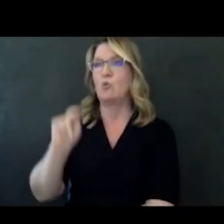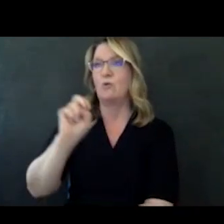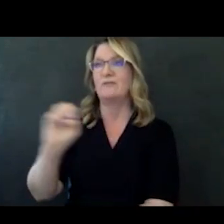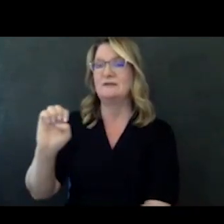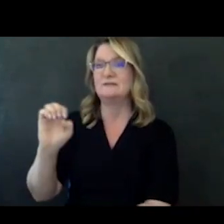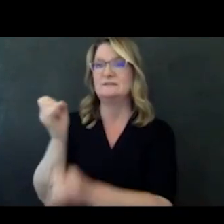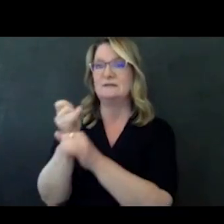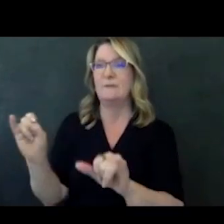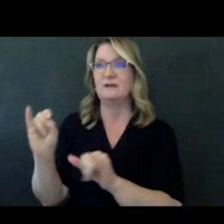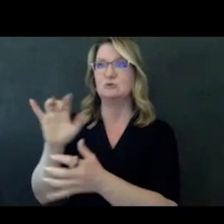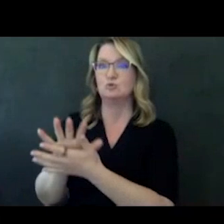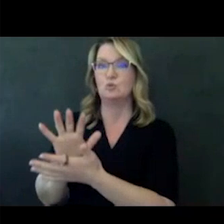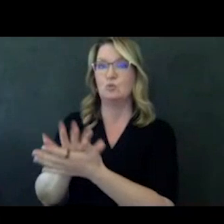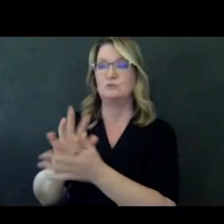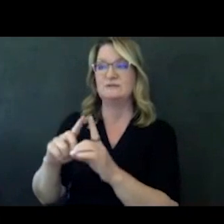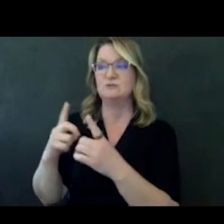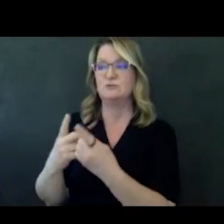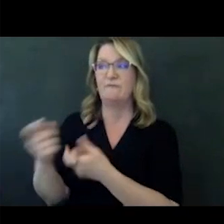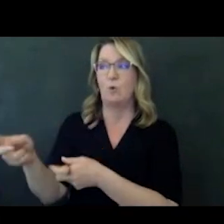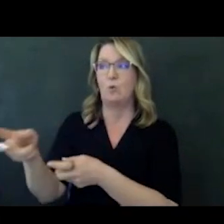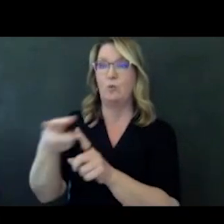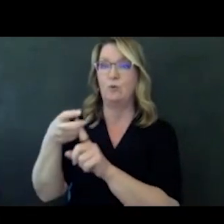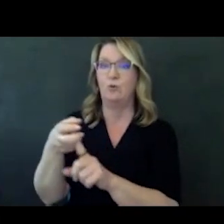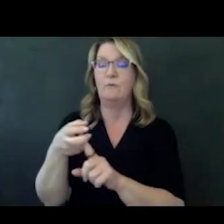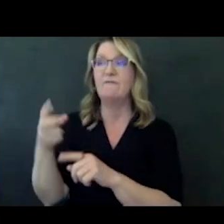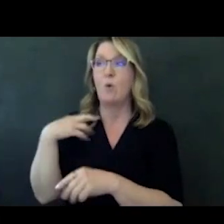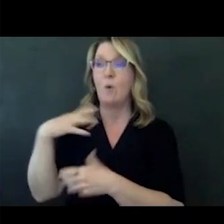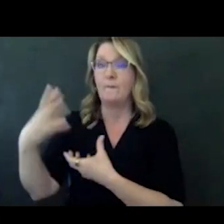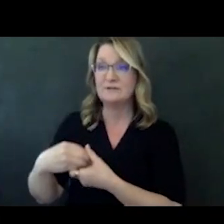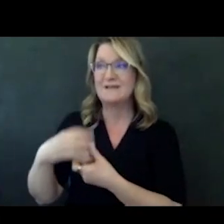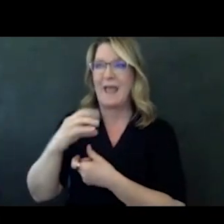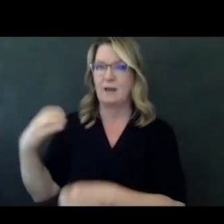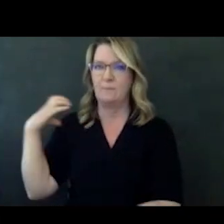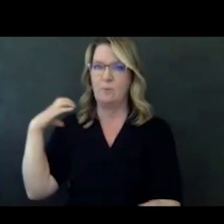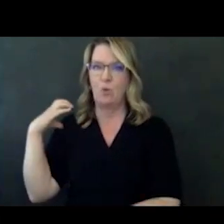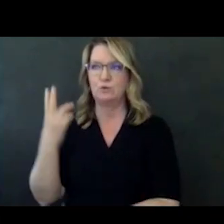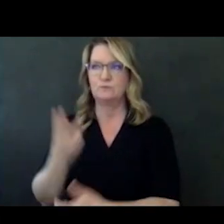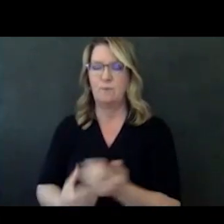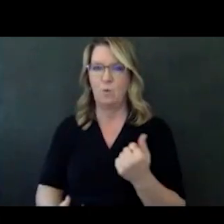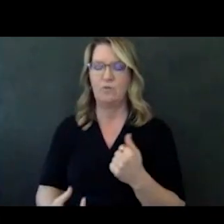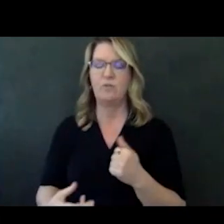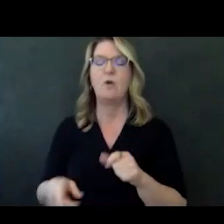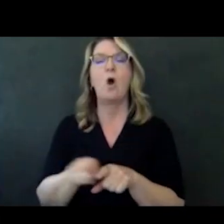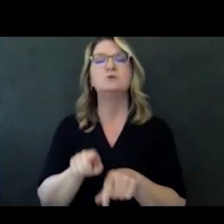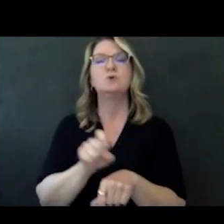as recruitment for participants and potential employers. We've also worked with Toyo Tetsu,